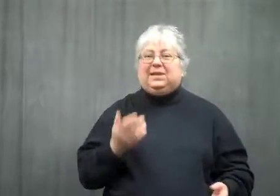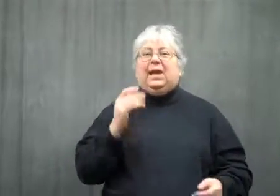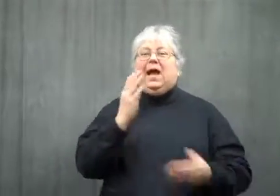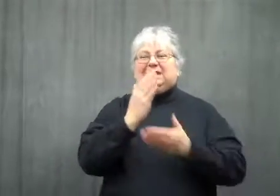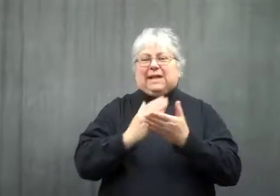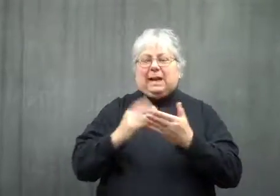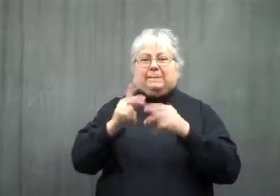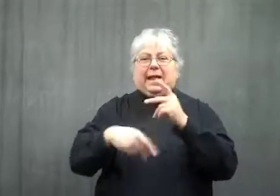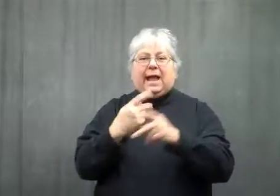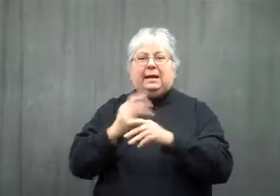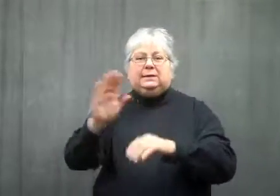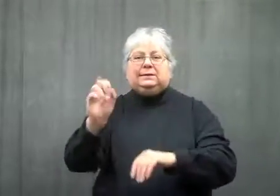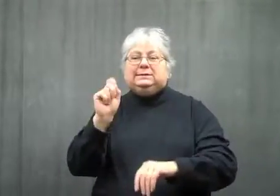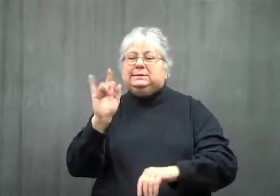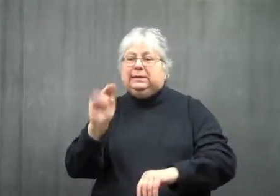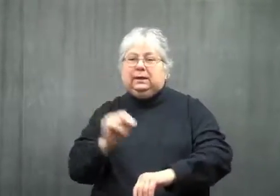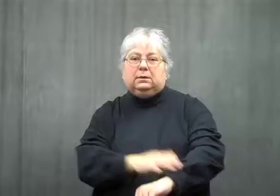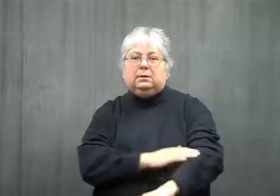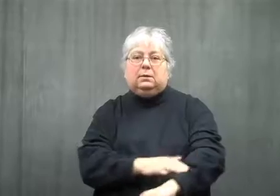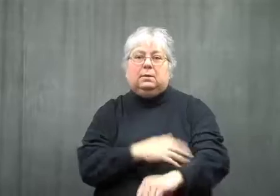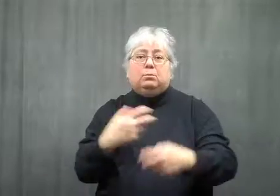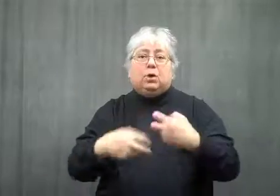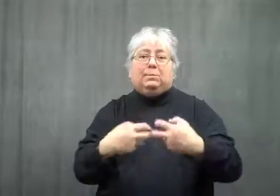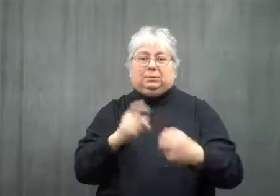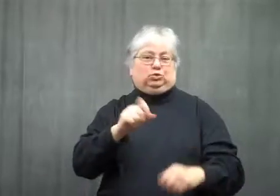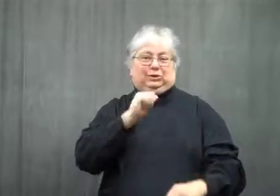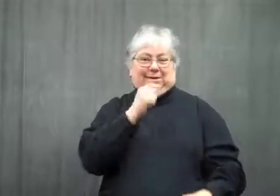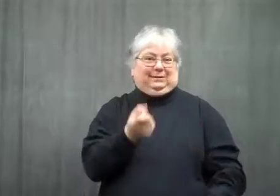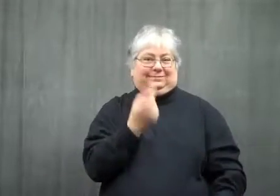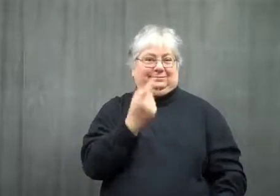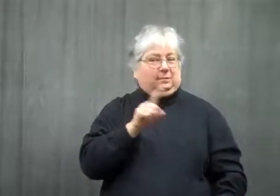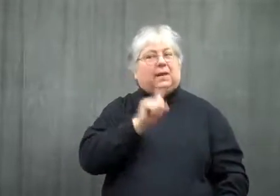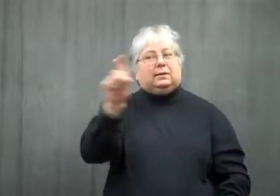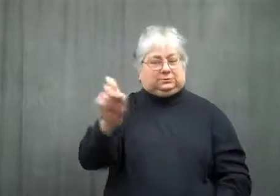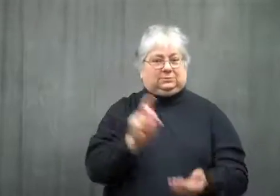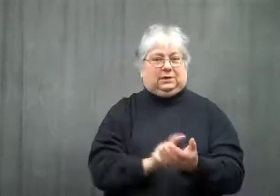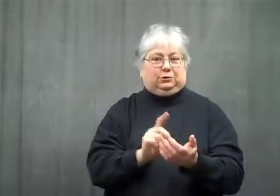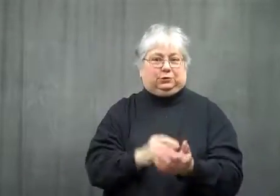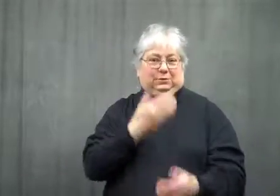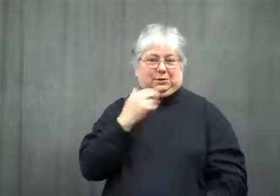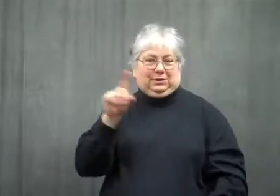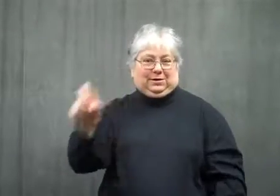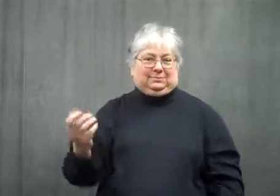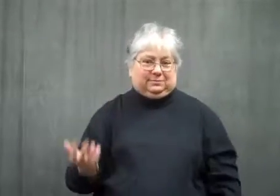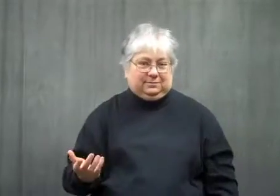People with certain skin disorders should not take them. Ask your doctor.